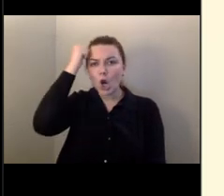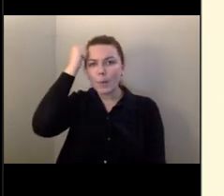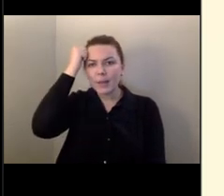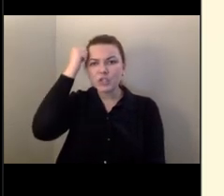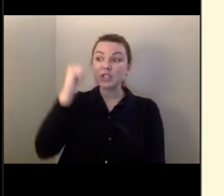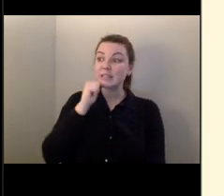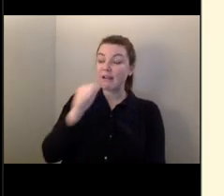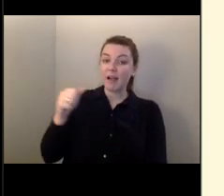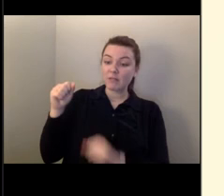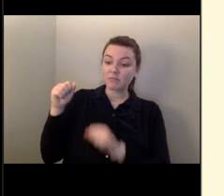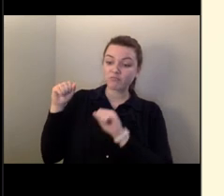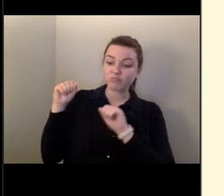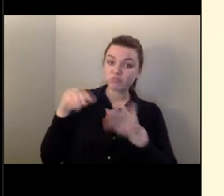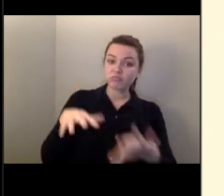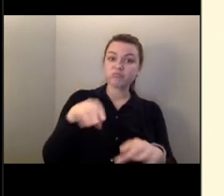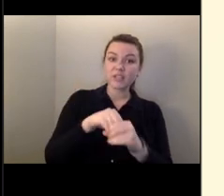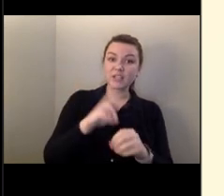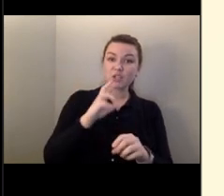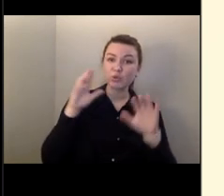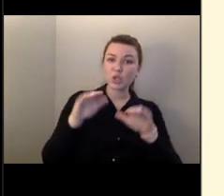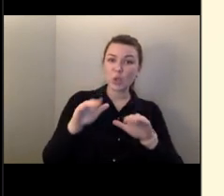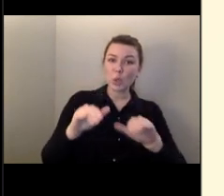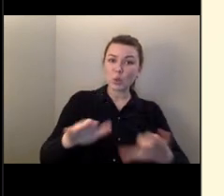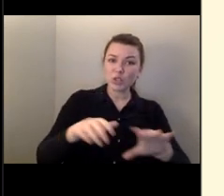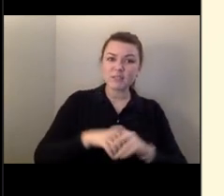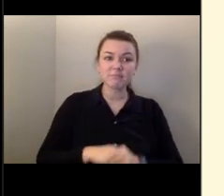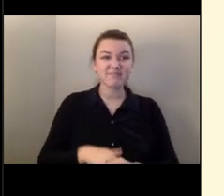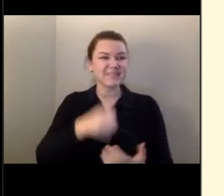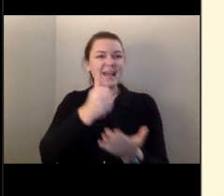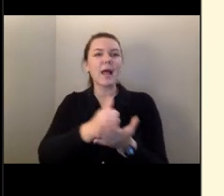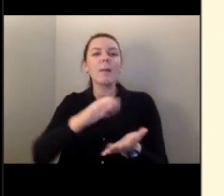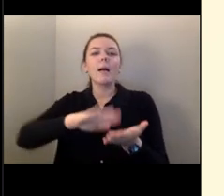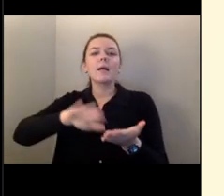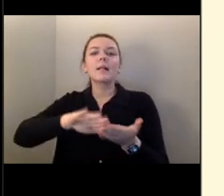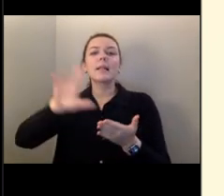or even help to clean up and do coastal cleanups